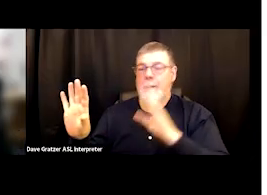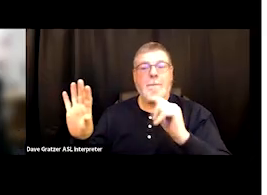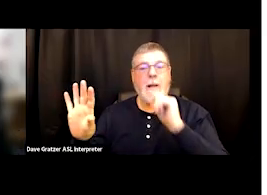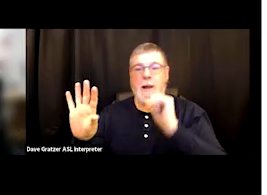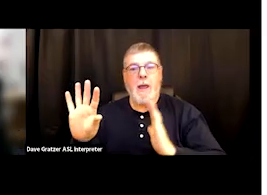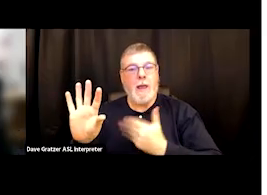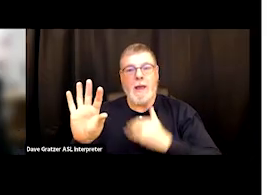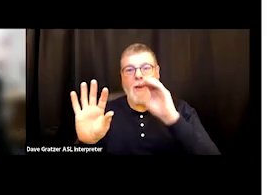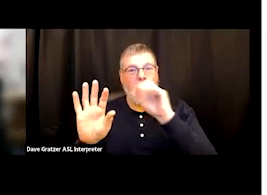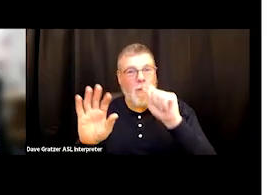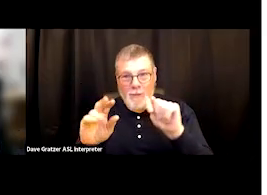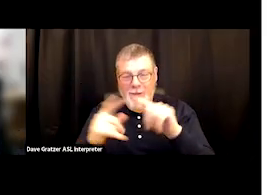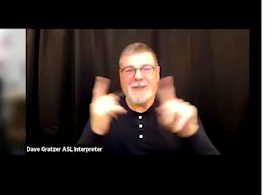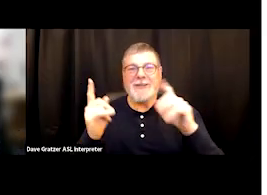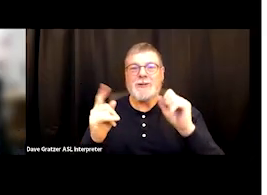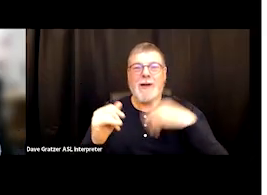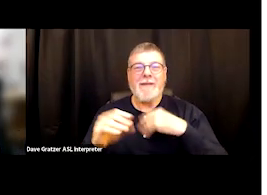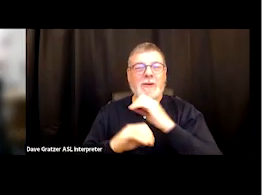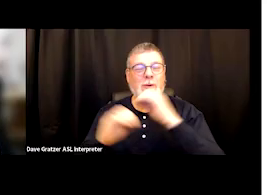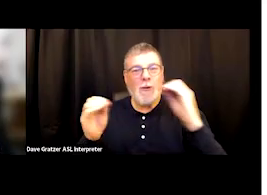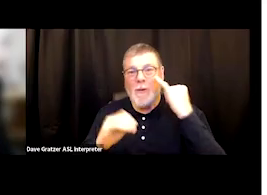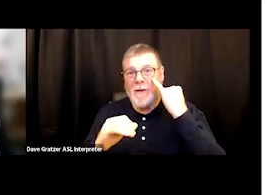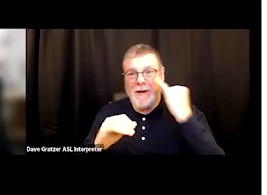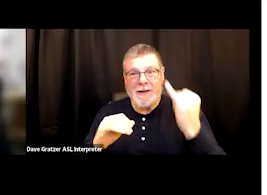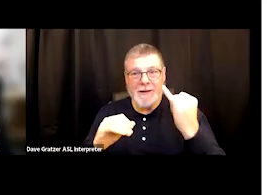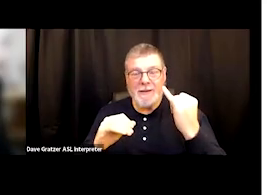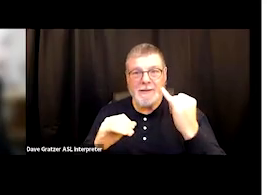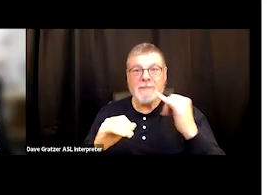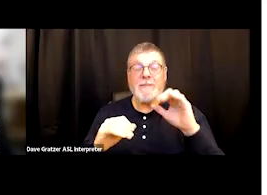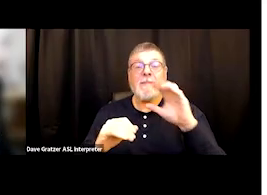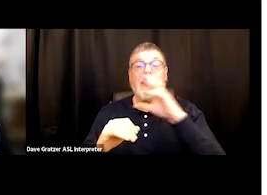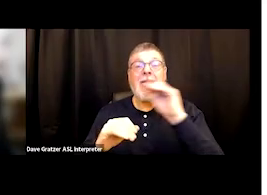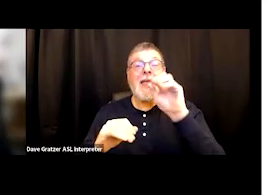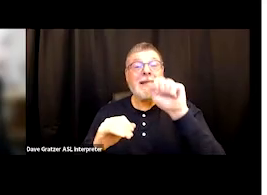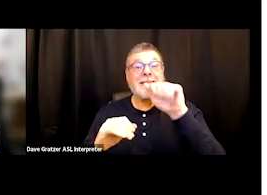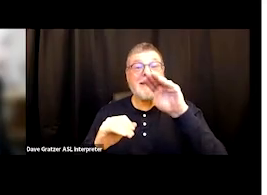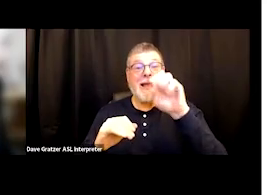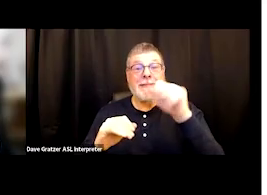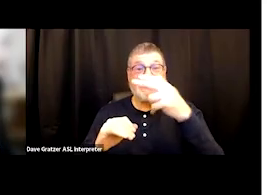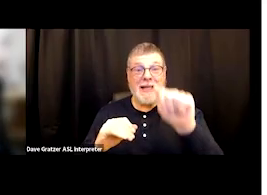Oh, so I had no idea. And SAMHSA had no idea